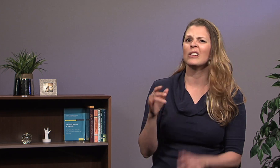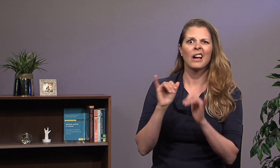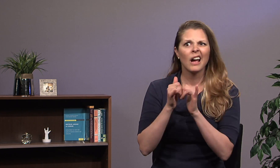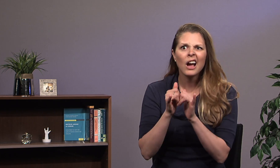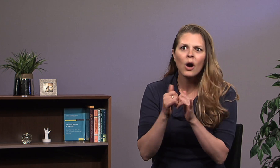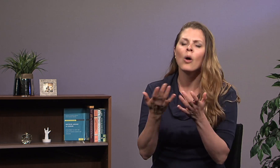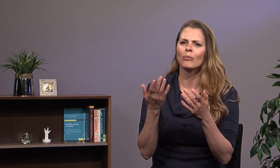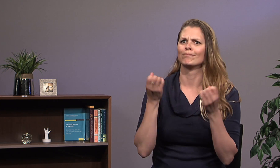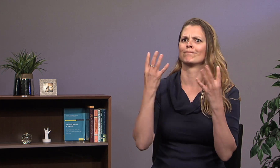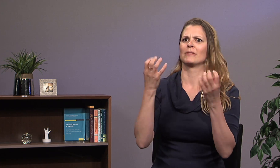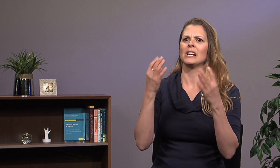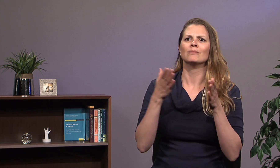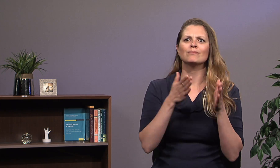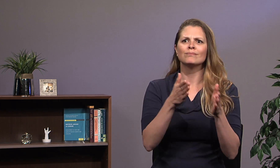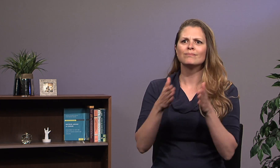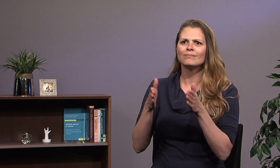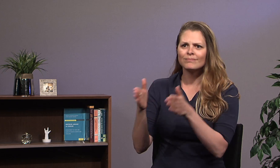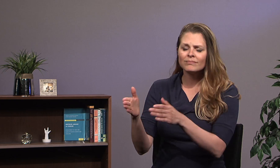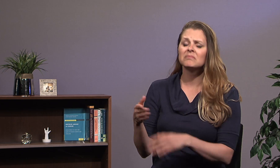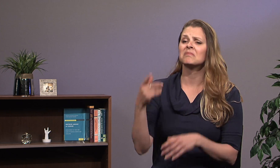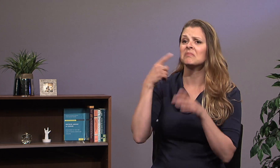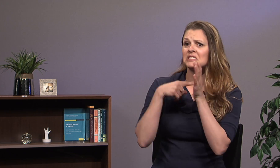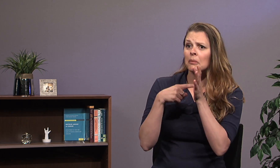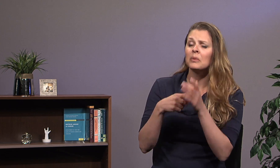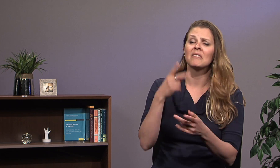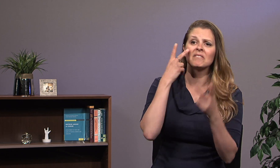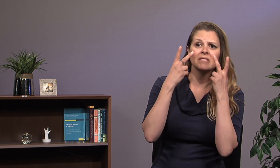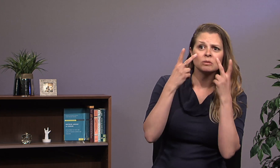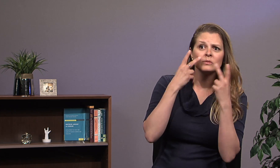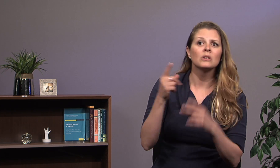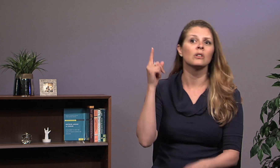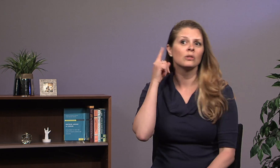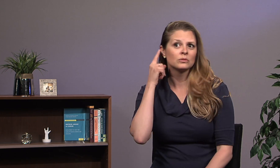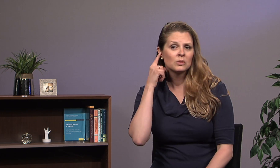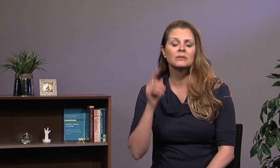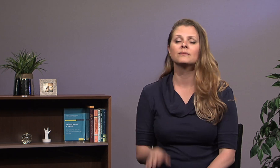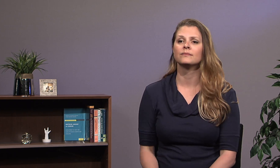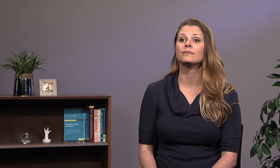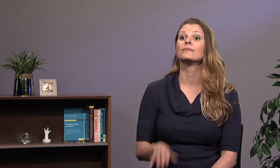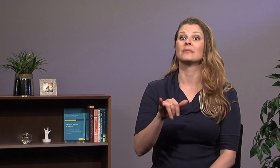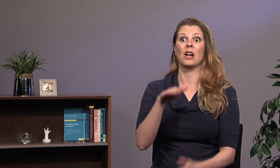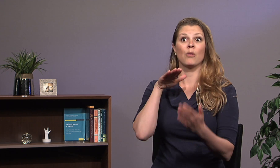via multiple pathways - visually and auditorily.